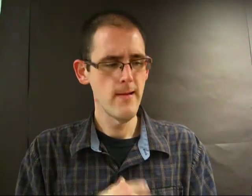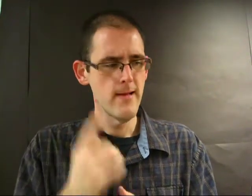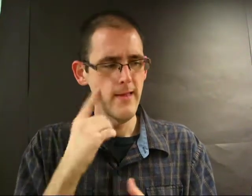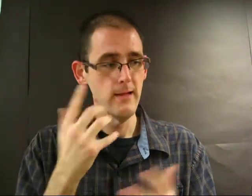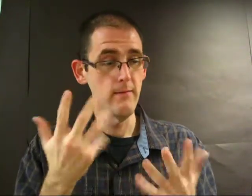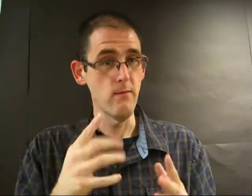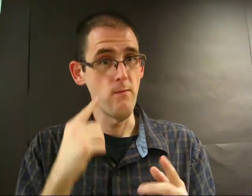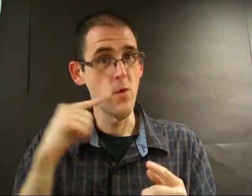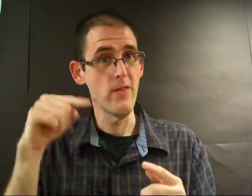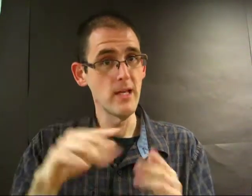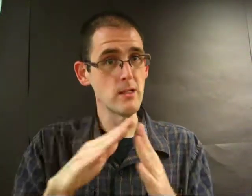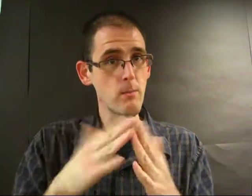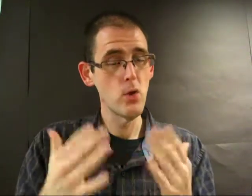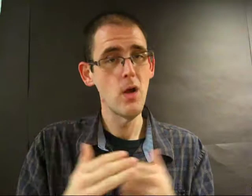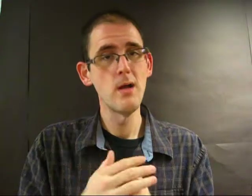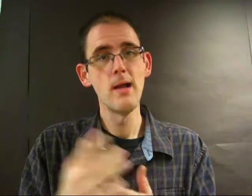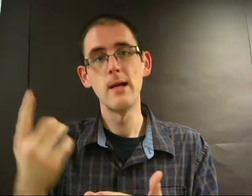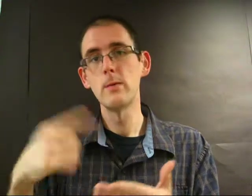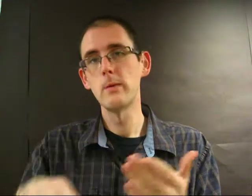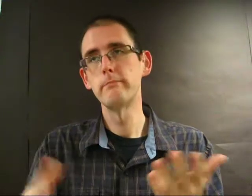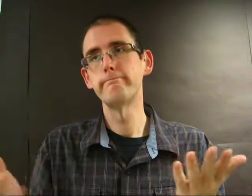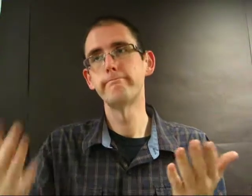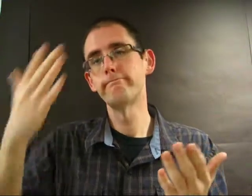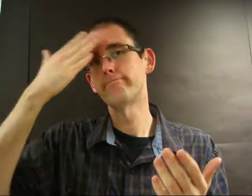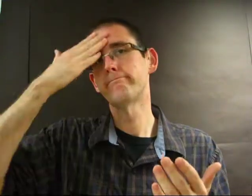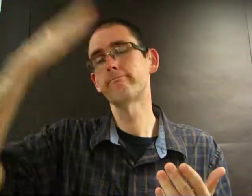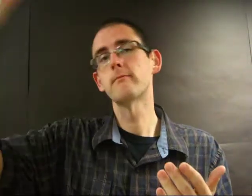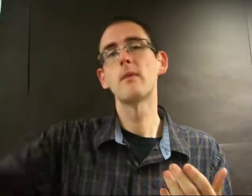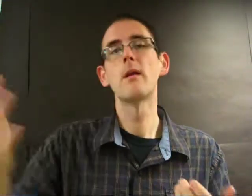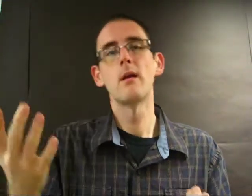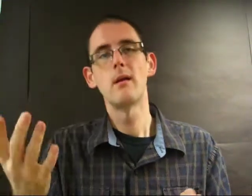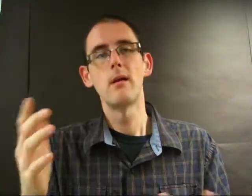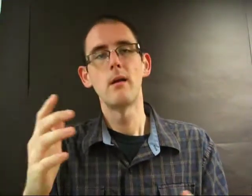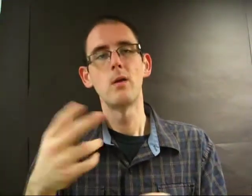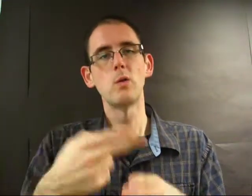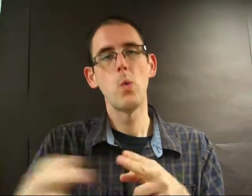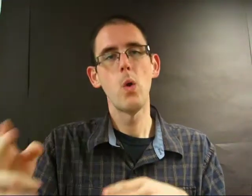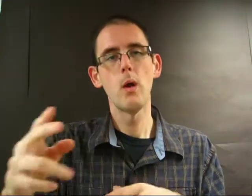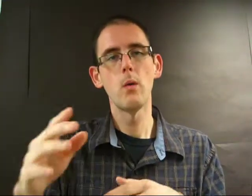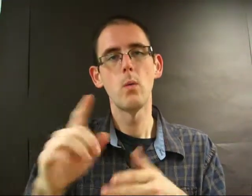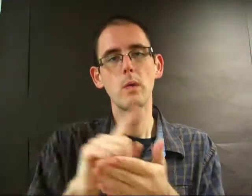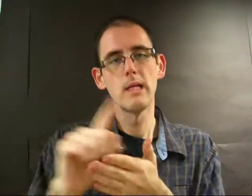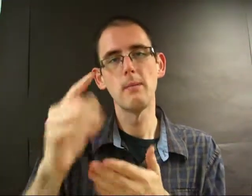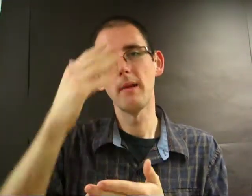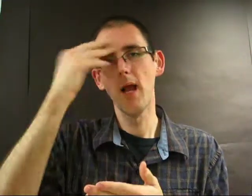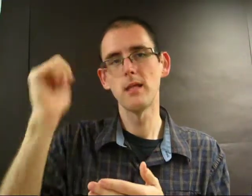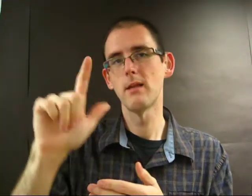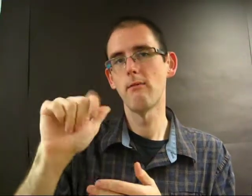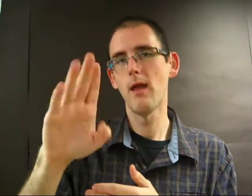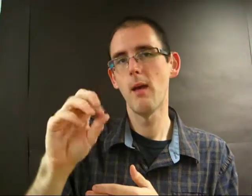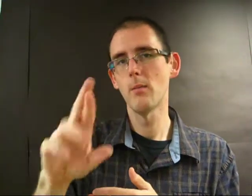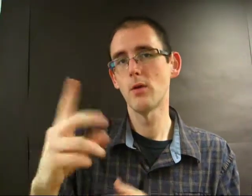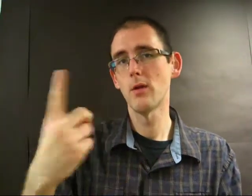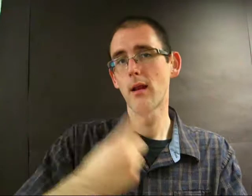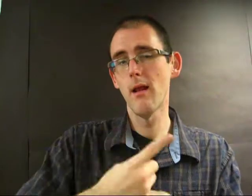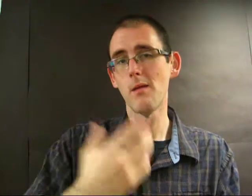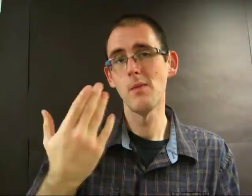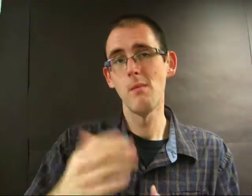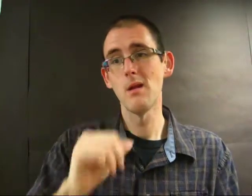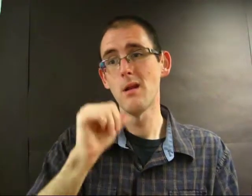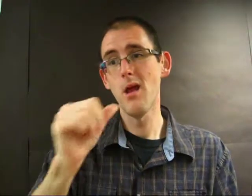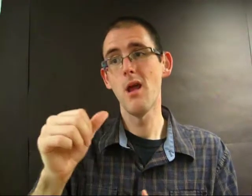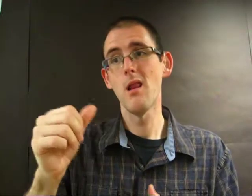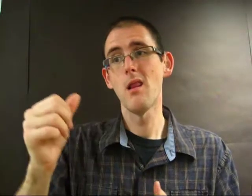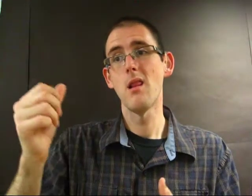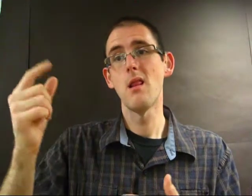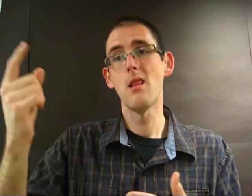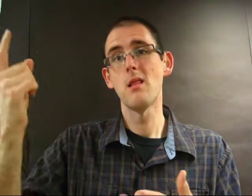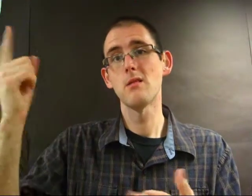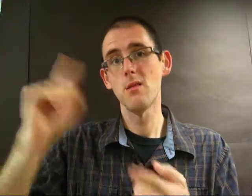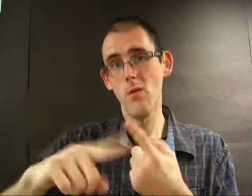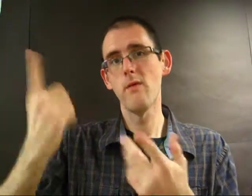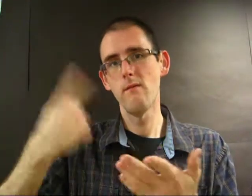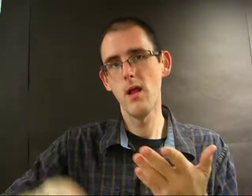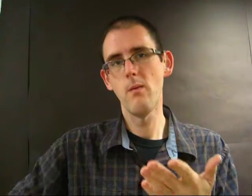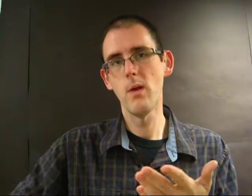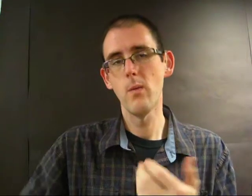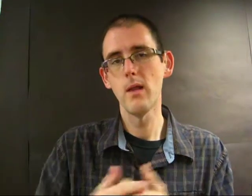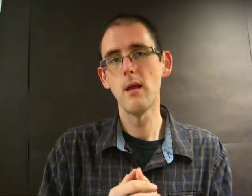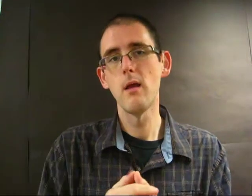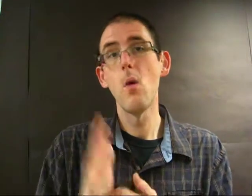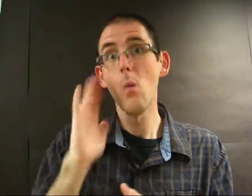That's it for this book. Now, next week is short because of the holiday, so I don't know if I'll have time to post another vlog.